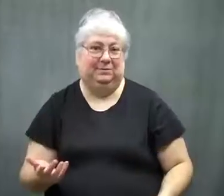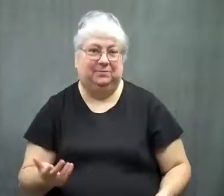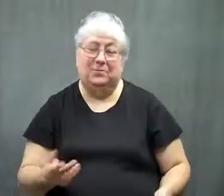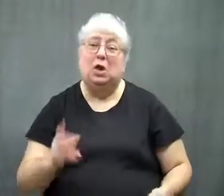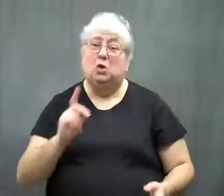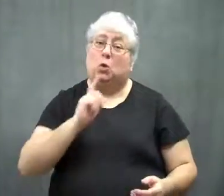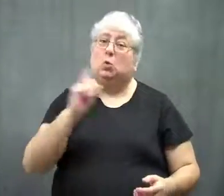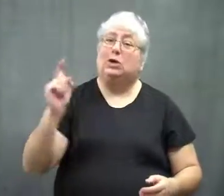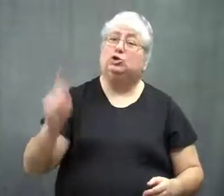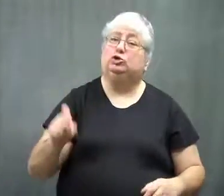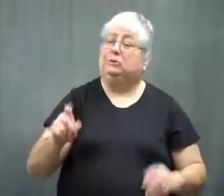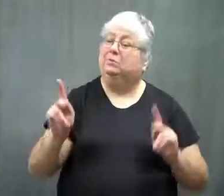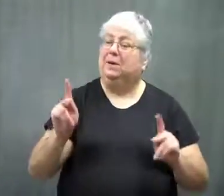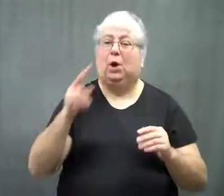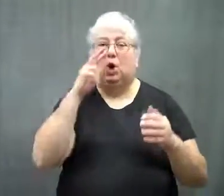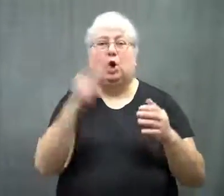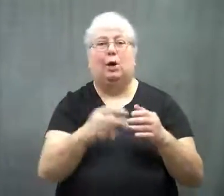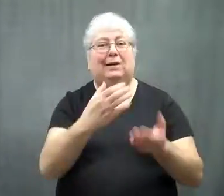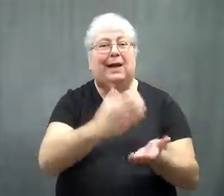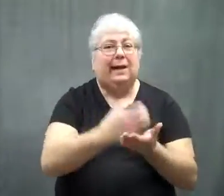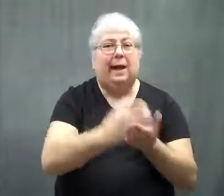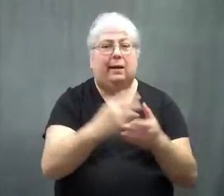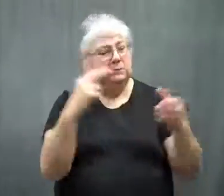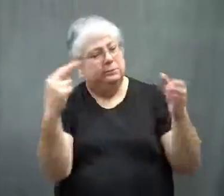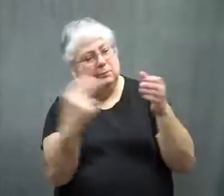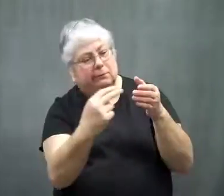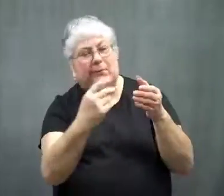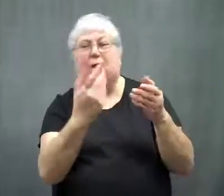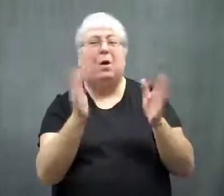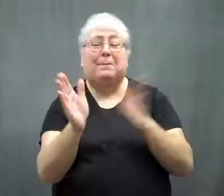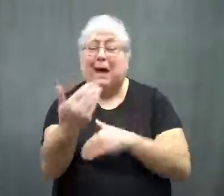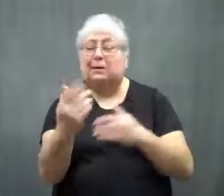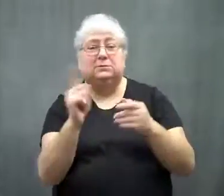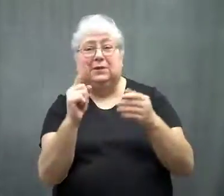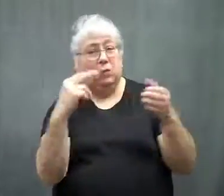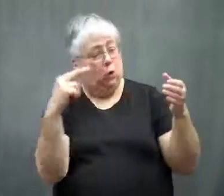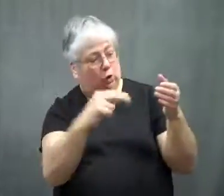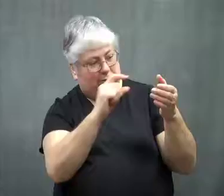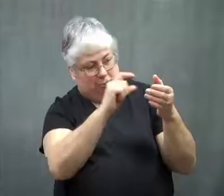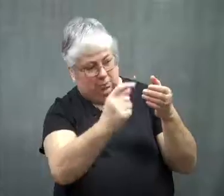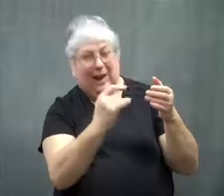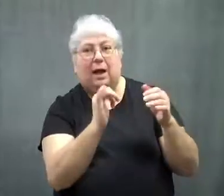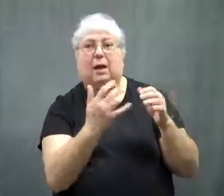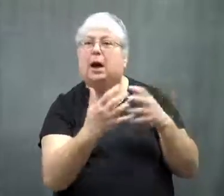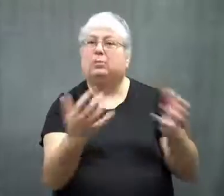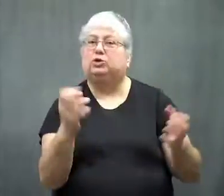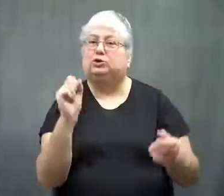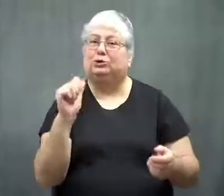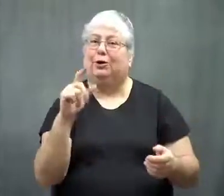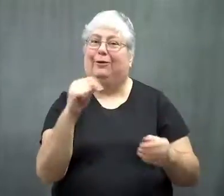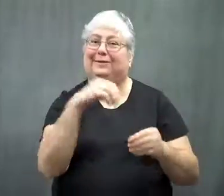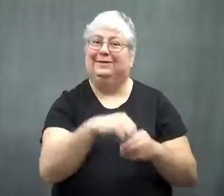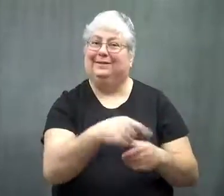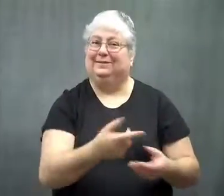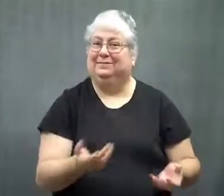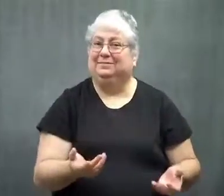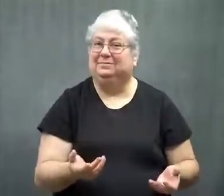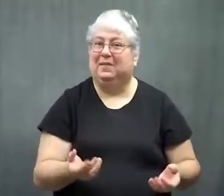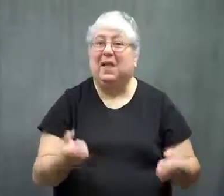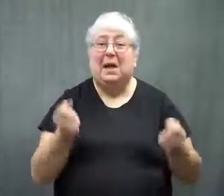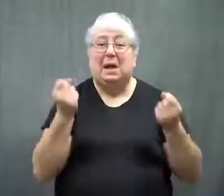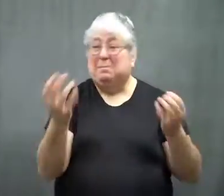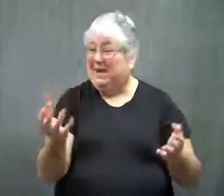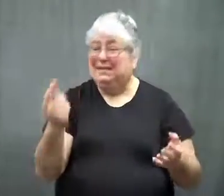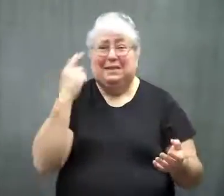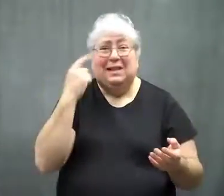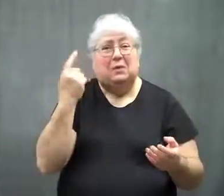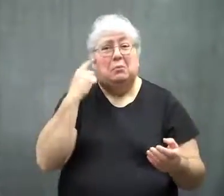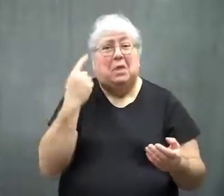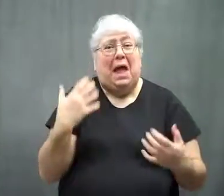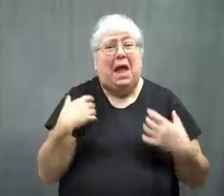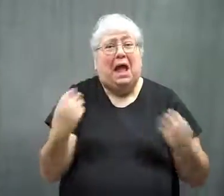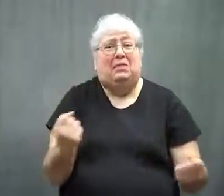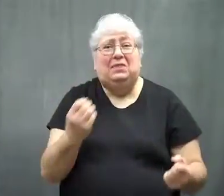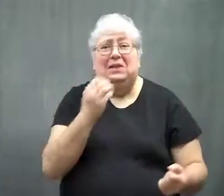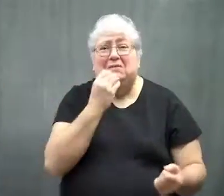People need to look at the labels to see how much salt is in a food product.